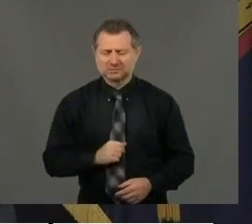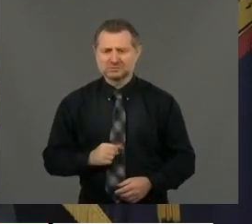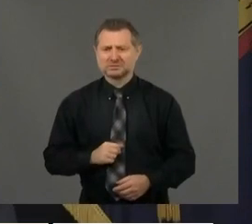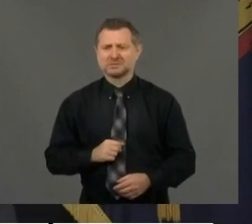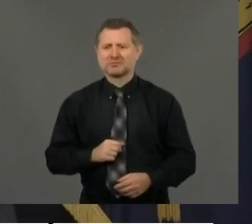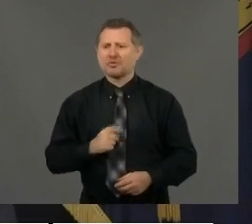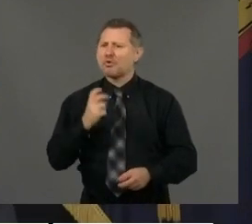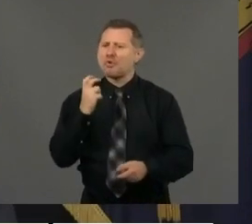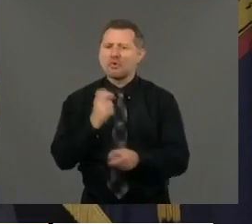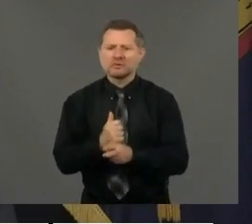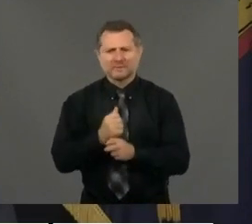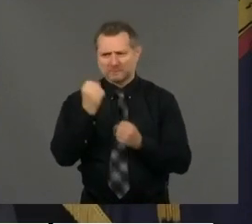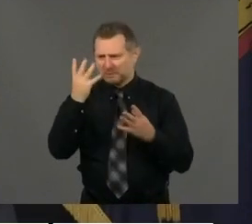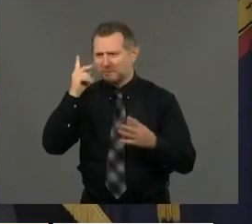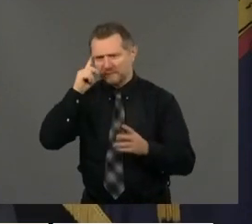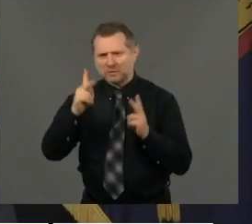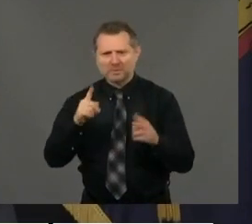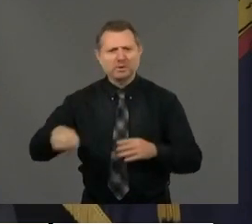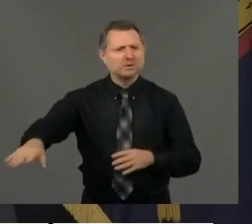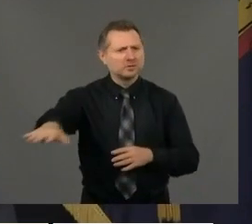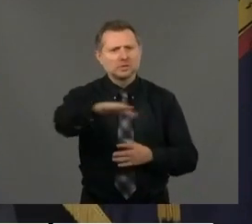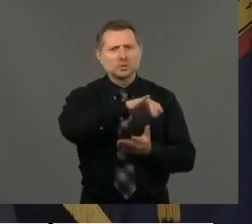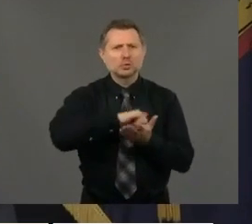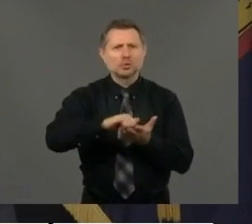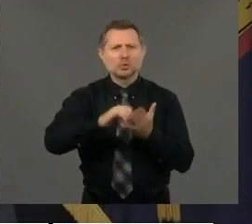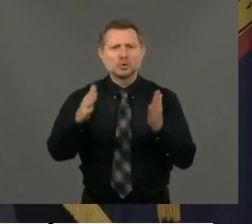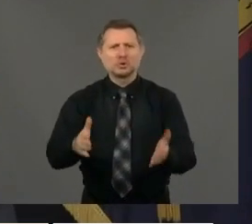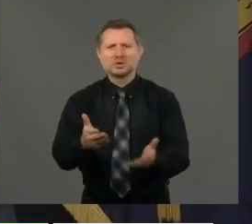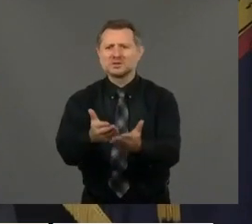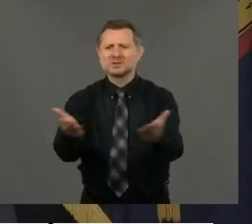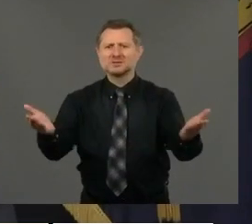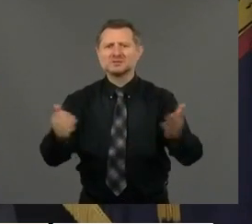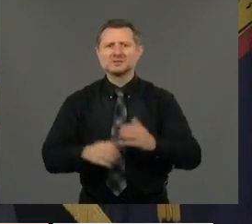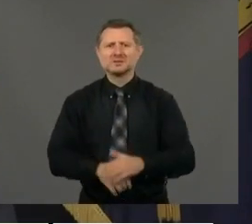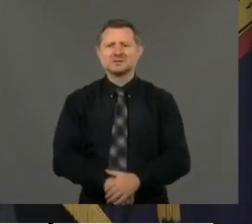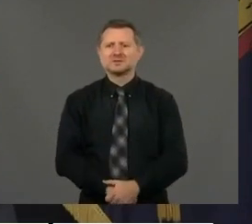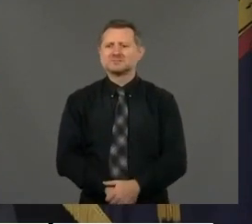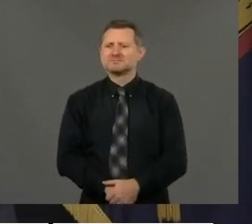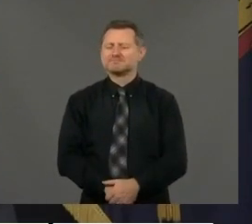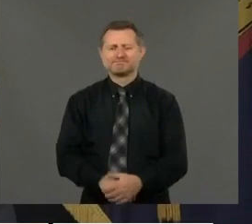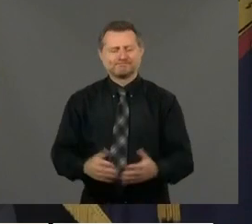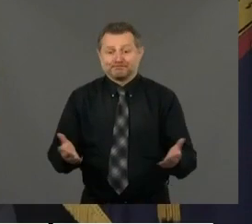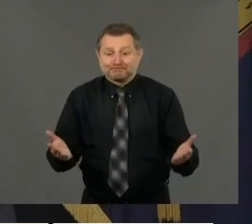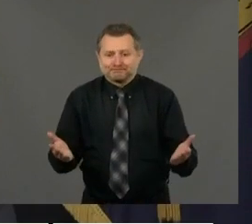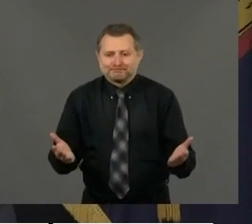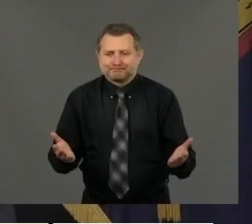I WOULD SAY IT WAS THE HARDEST THING I'VE EVER DONE IN MY LIFE.